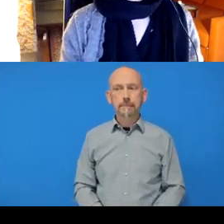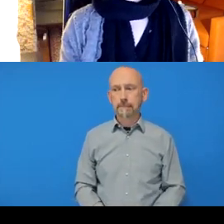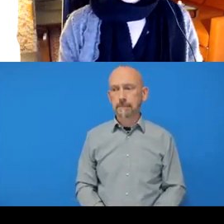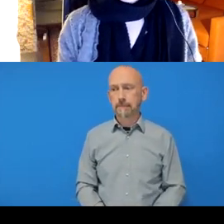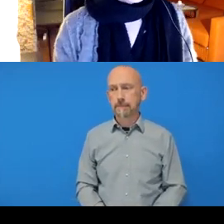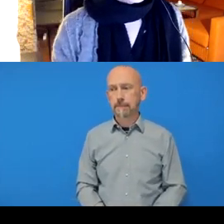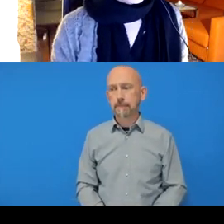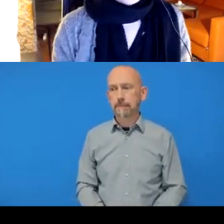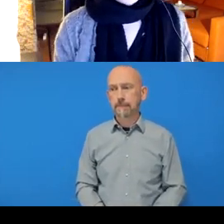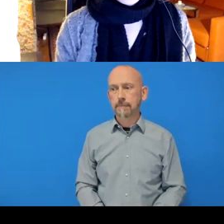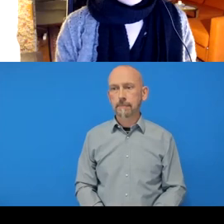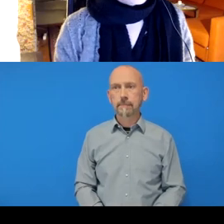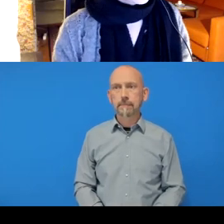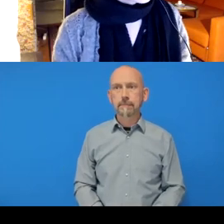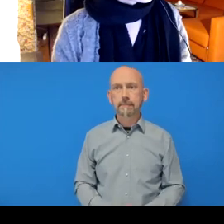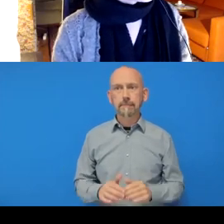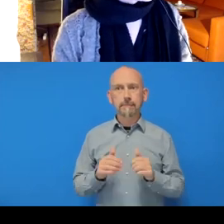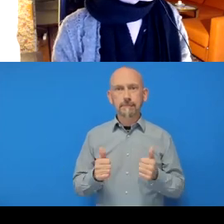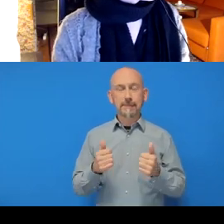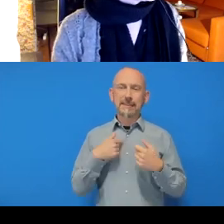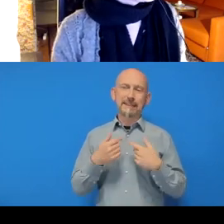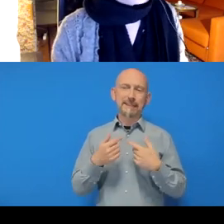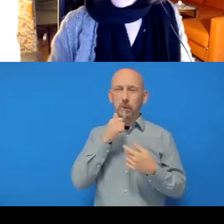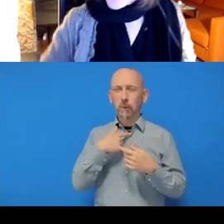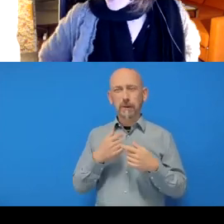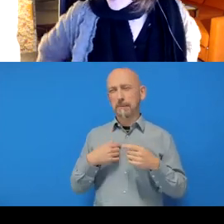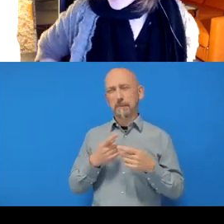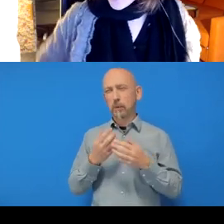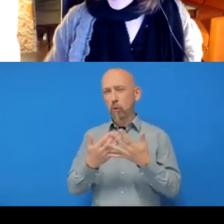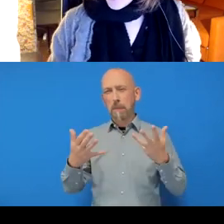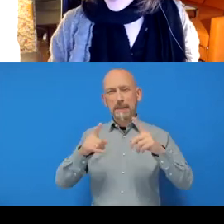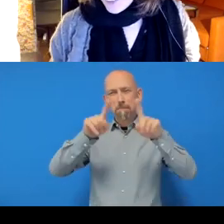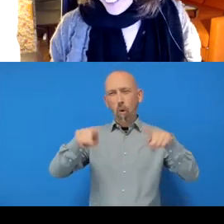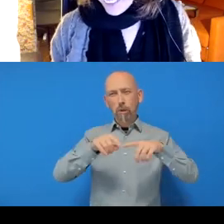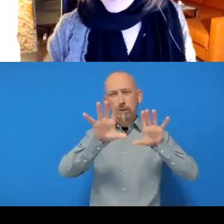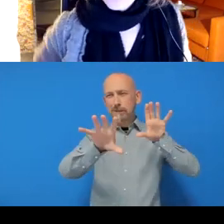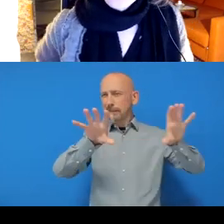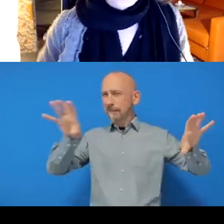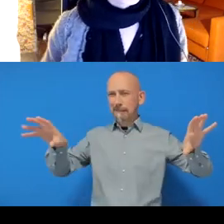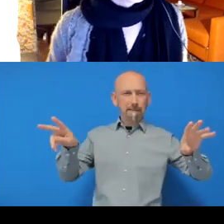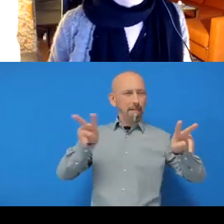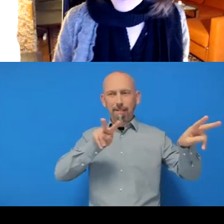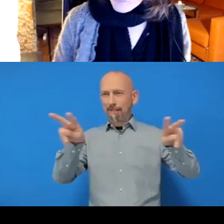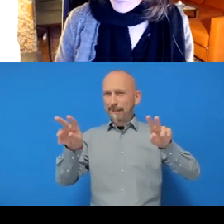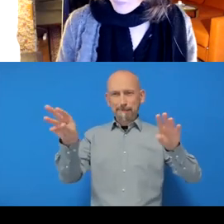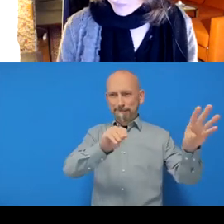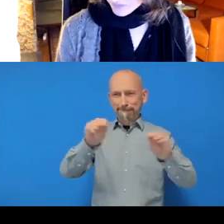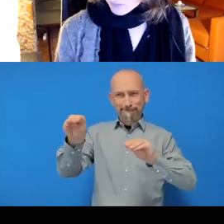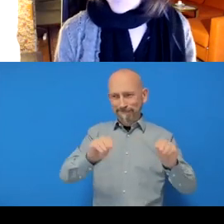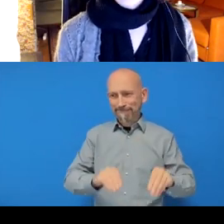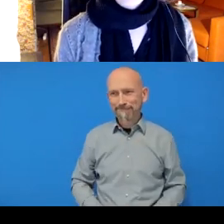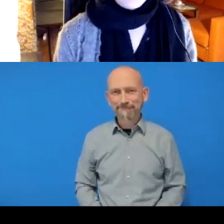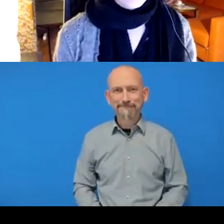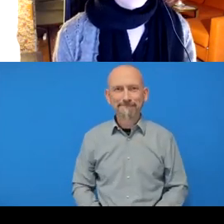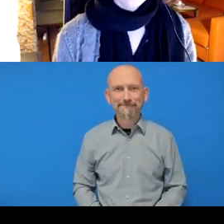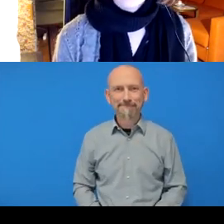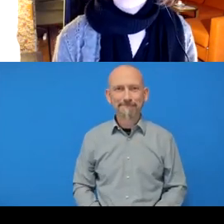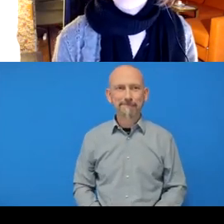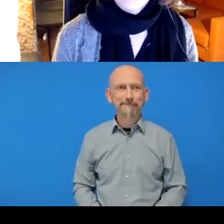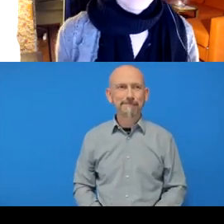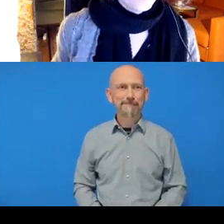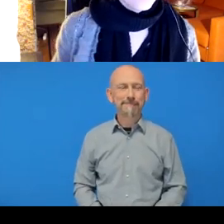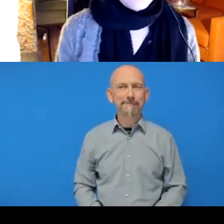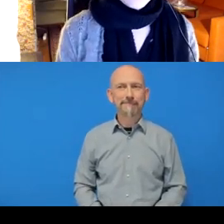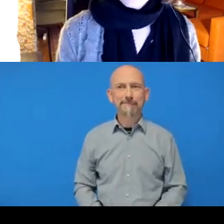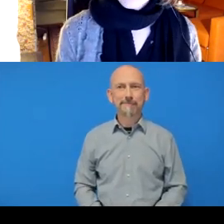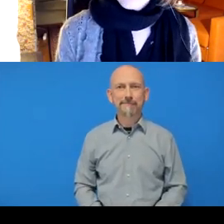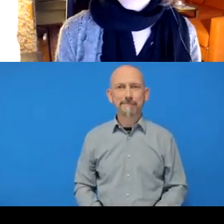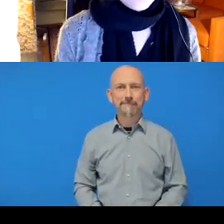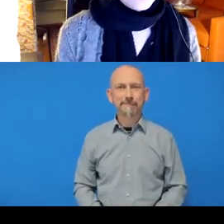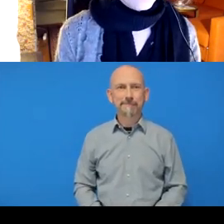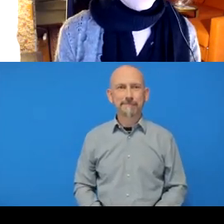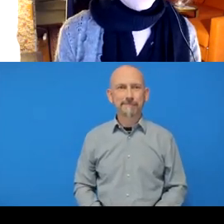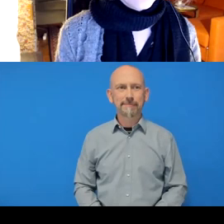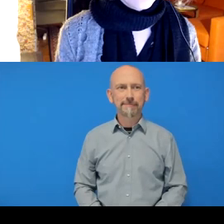Yeah, all good. I have too many monitors and I’m trying not to .